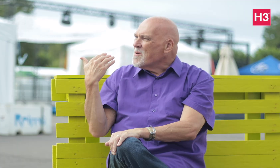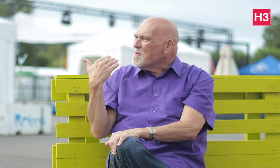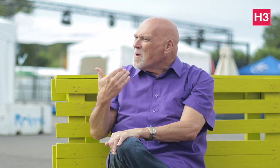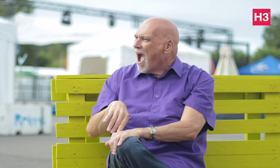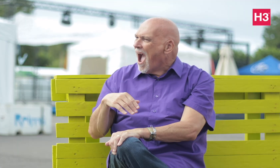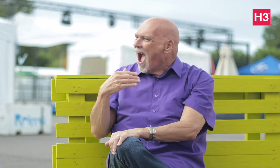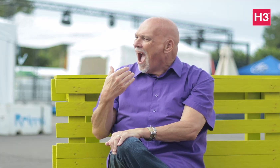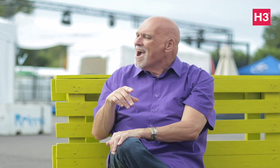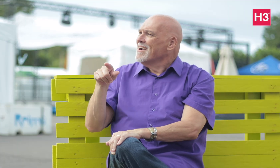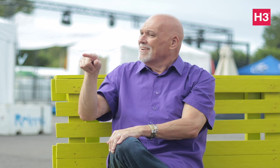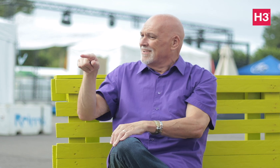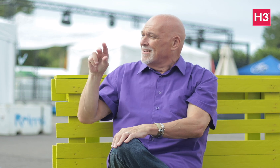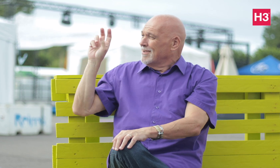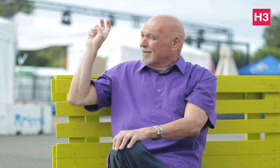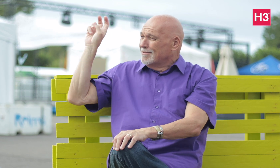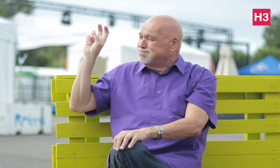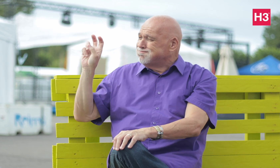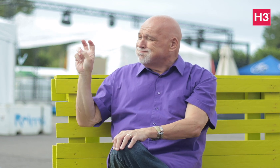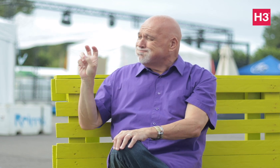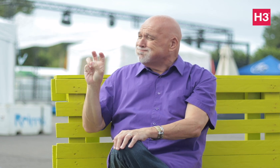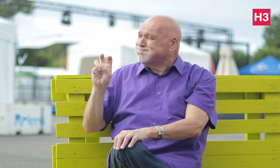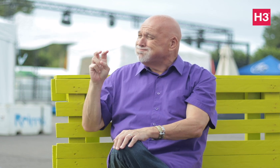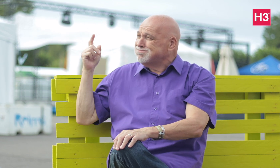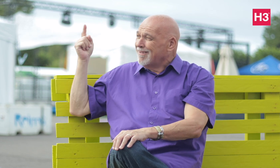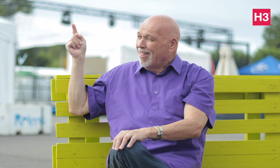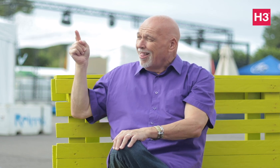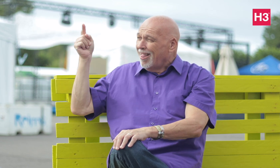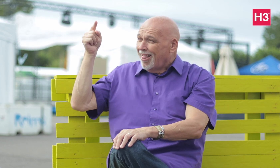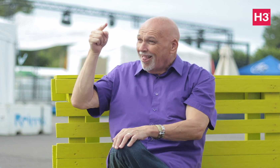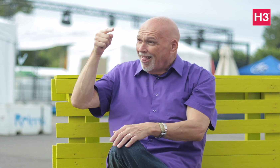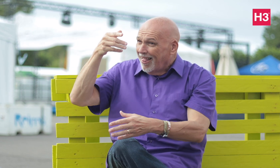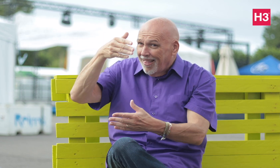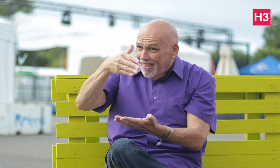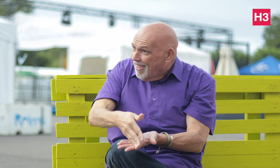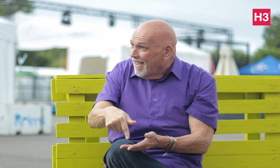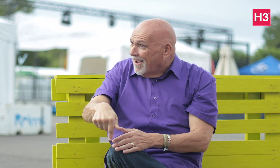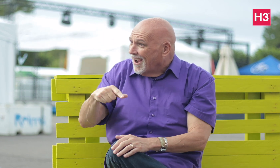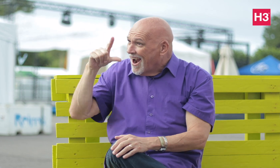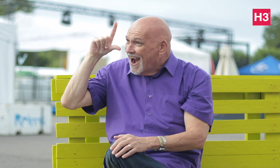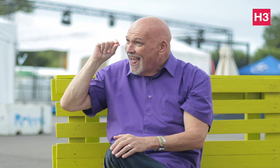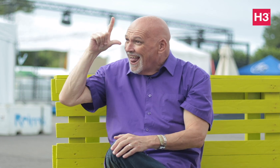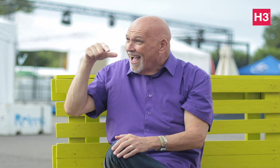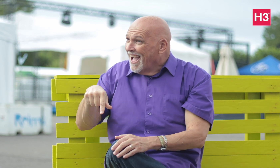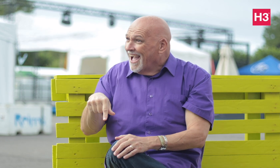[Anselmo]: Wow, that’s impressive! So you’ve been traveling around and decided to come here for the Clin d'Oeil Festival?